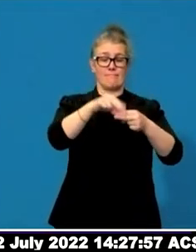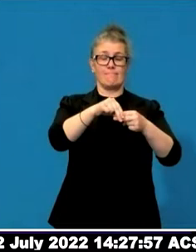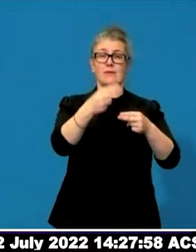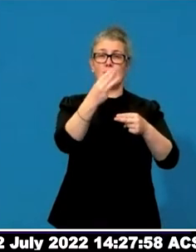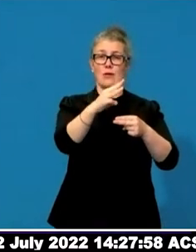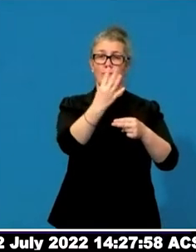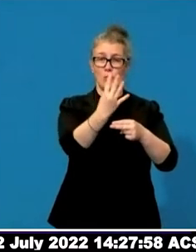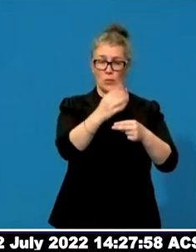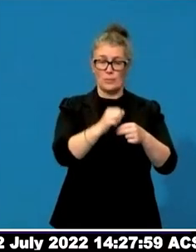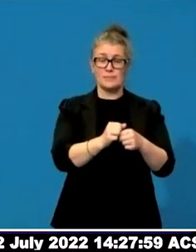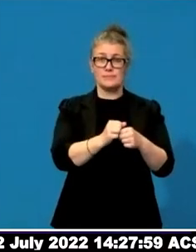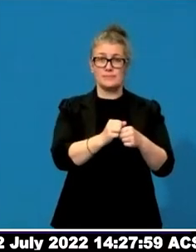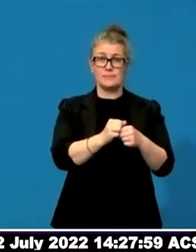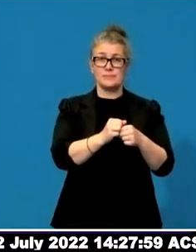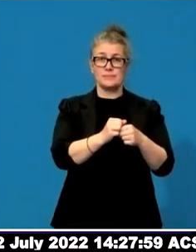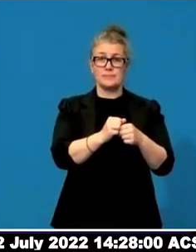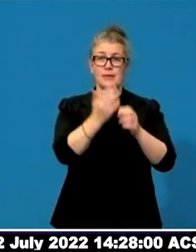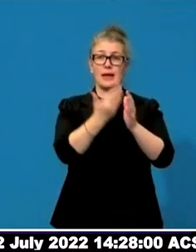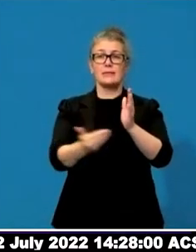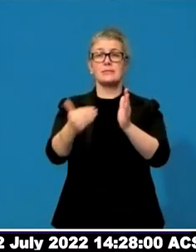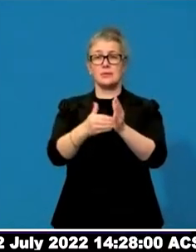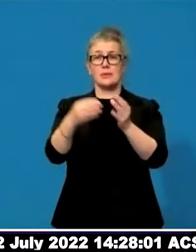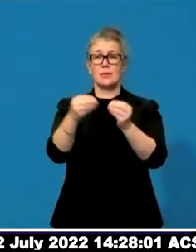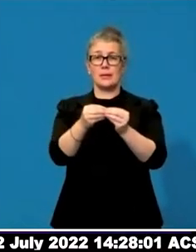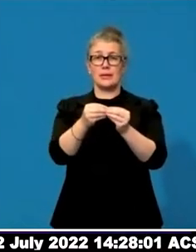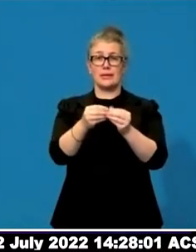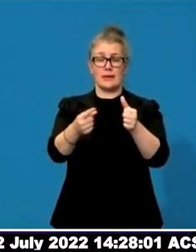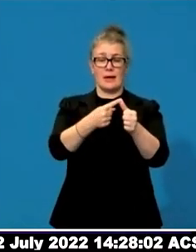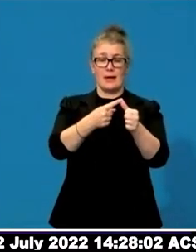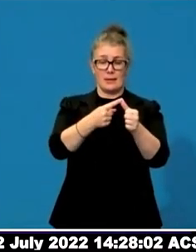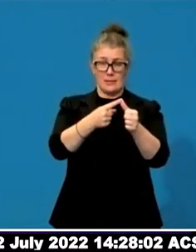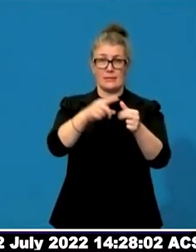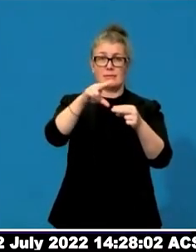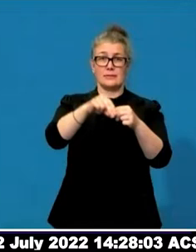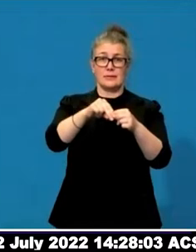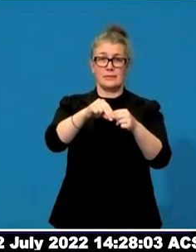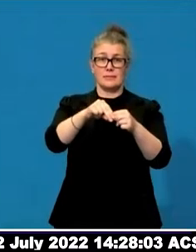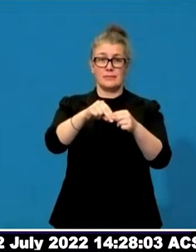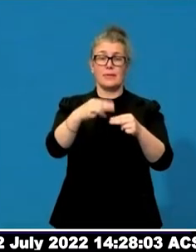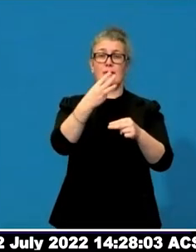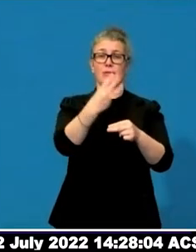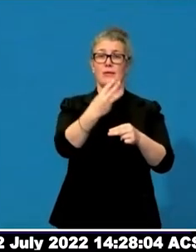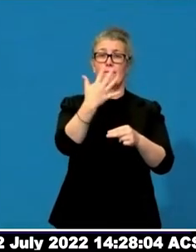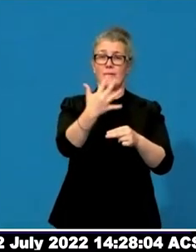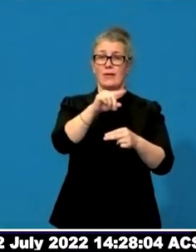And the annexures to her statement are in Hearing Bundle A at tabs 35 to 38A.